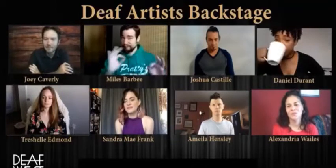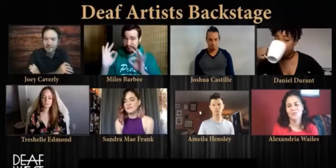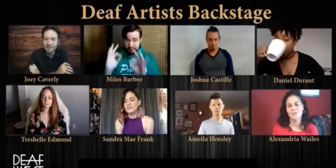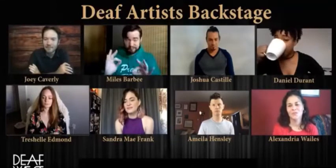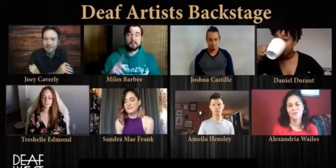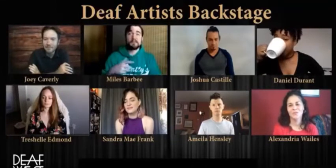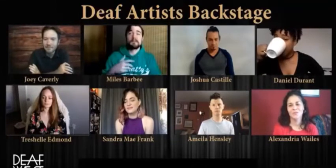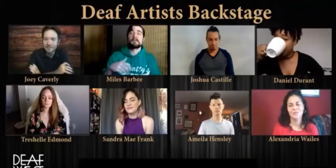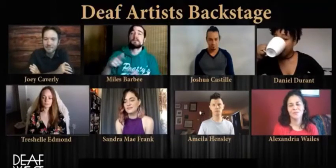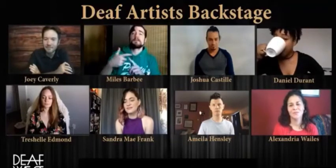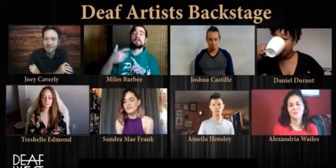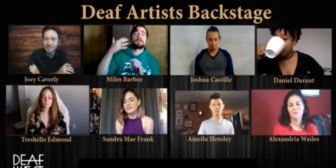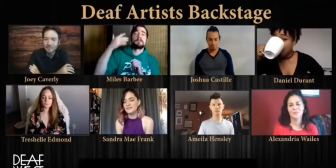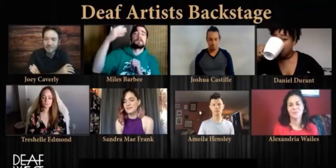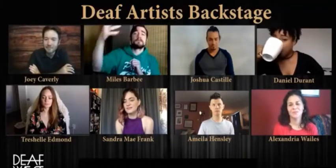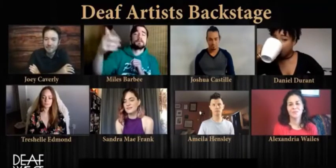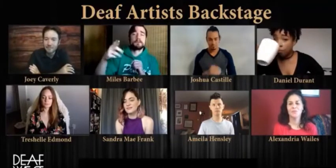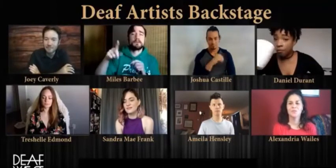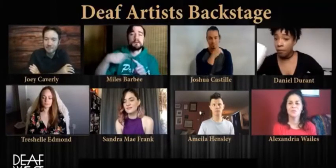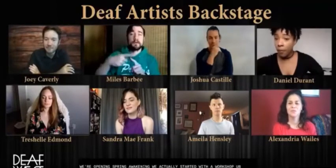then we all came together to rehearse.